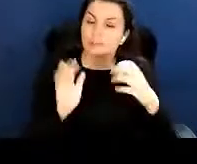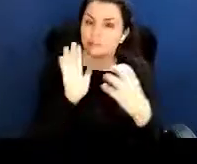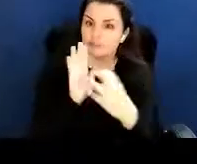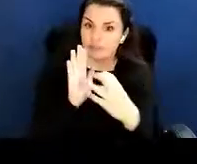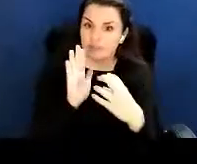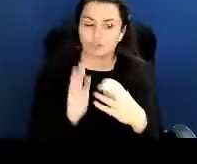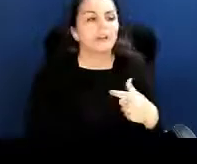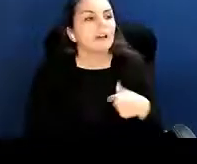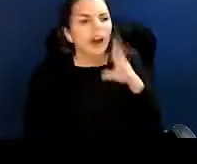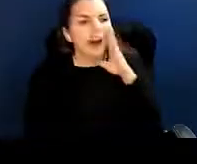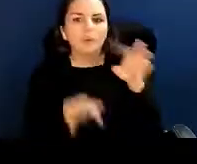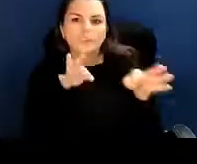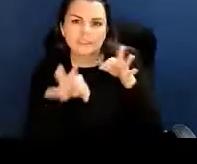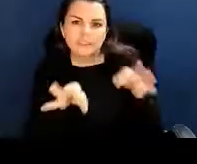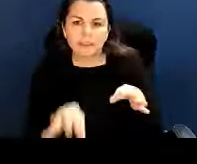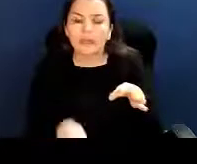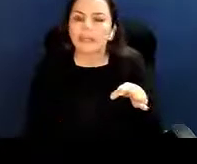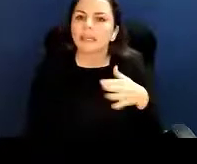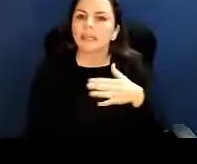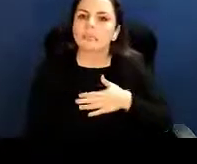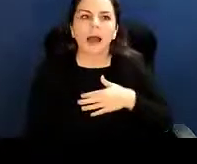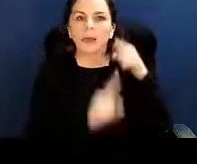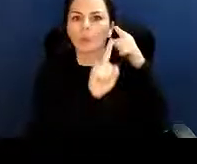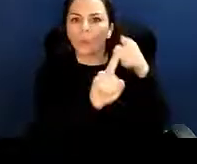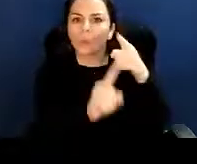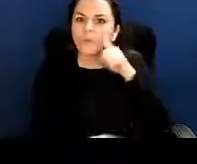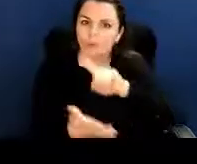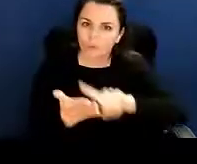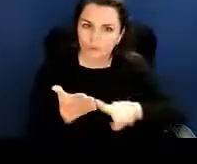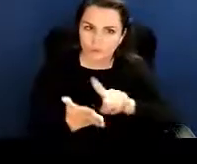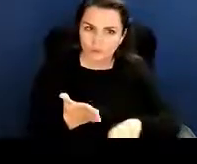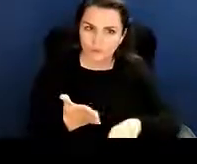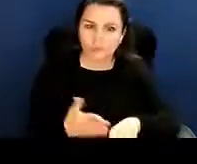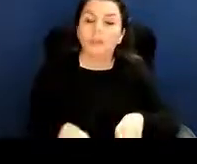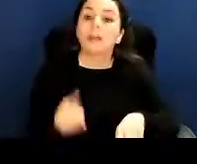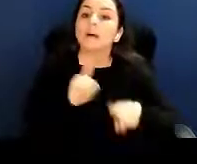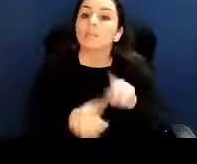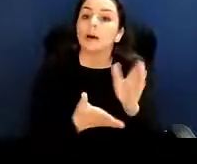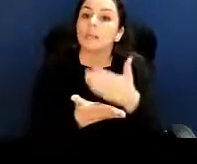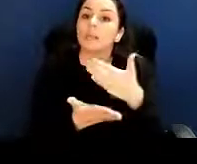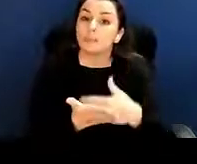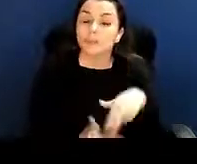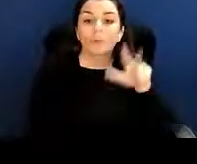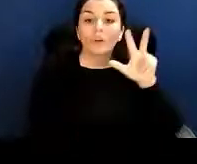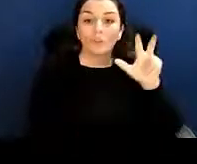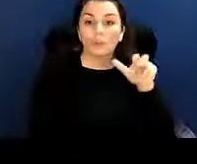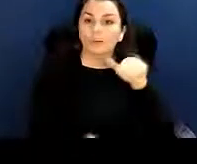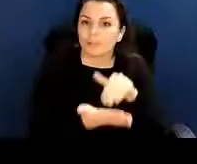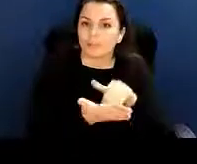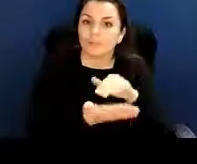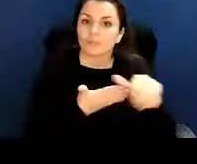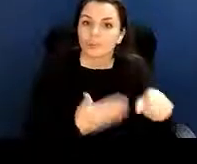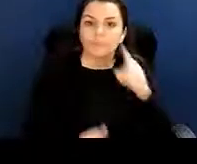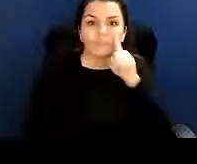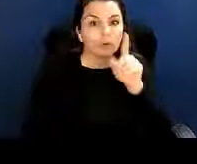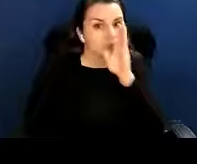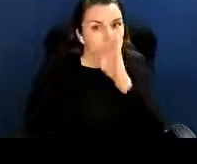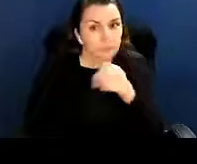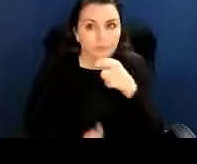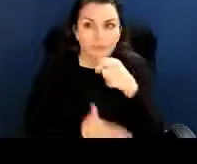The budget for the R15 is $300,000 in direct costs and that covers the entire 3-year period.